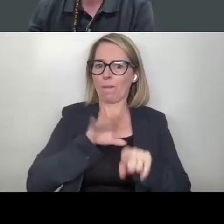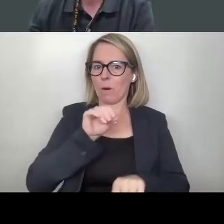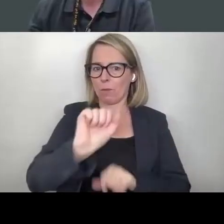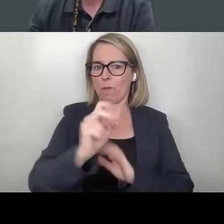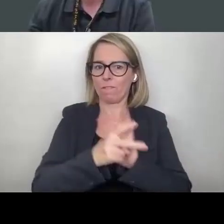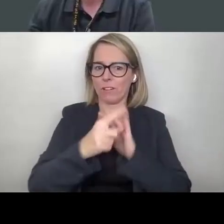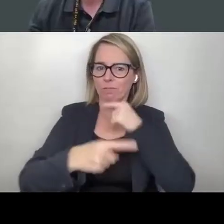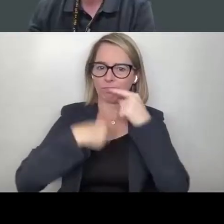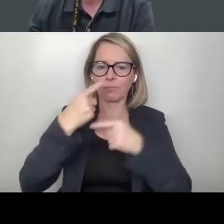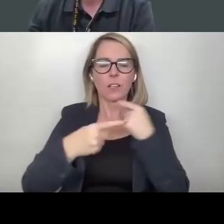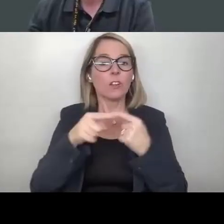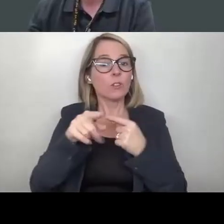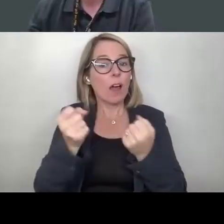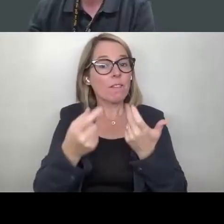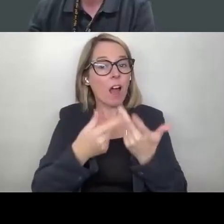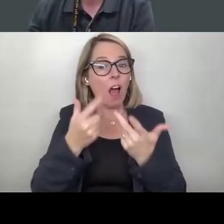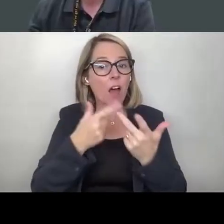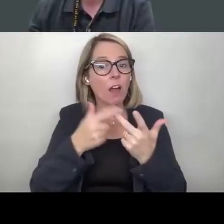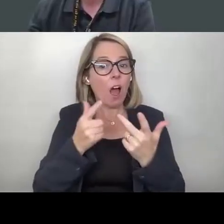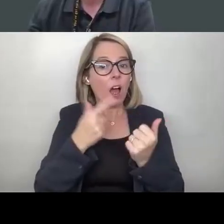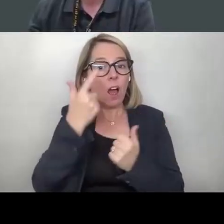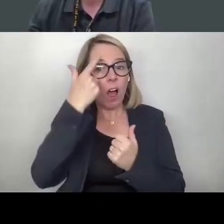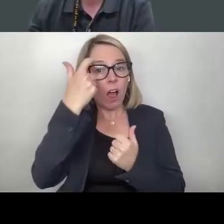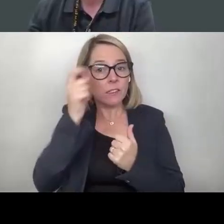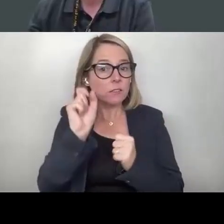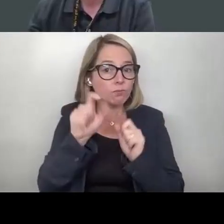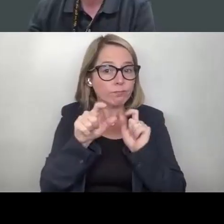other tips that you have that make you feel safe when you're visiting health services?